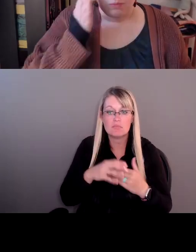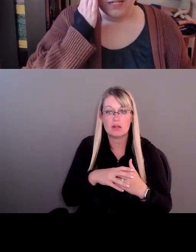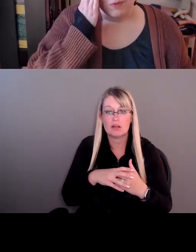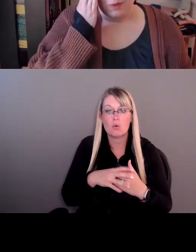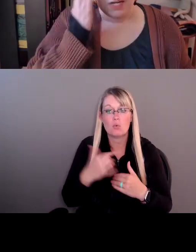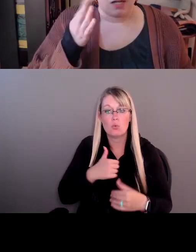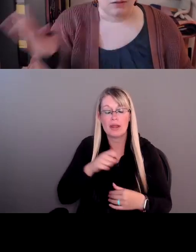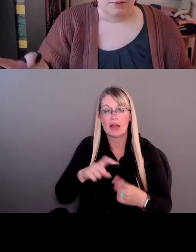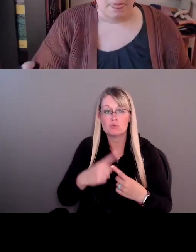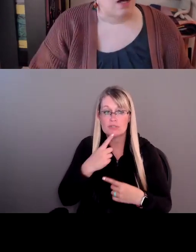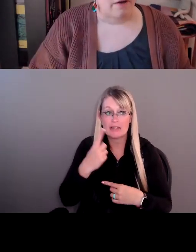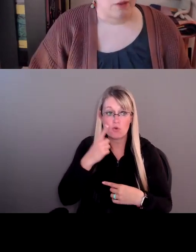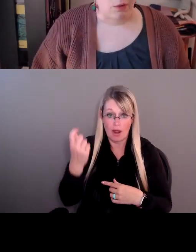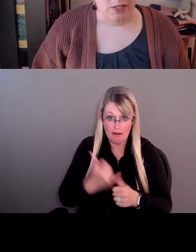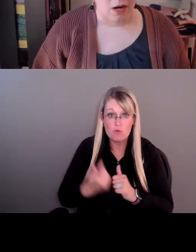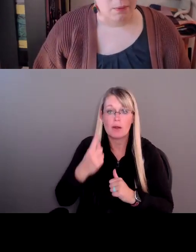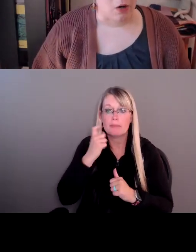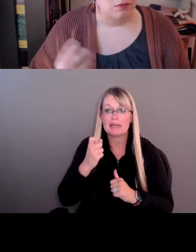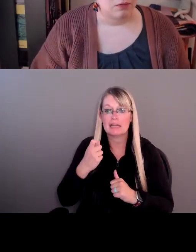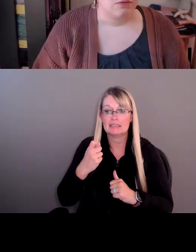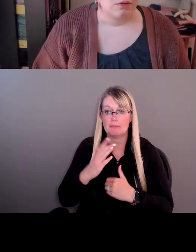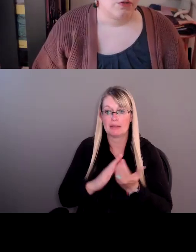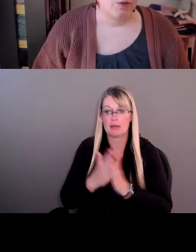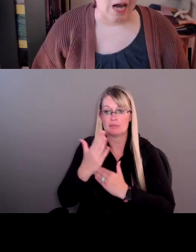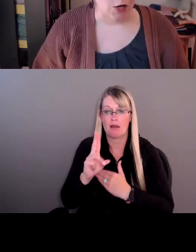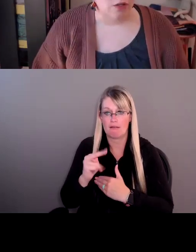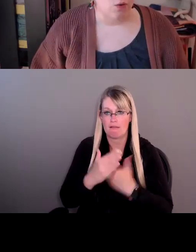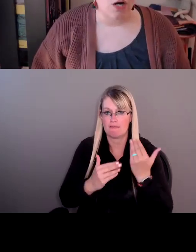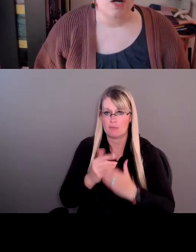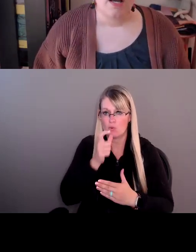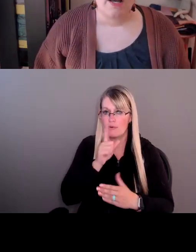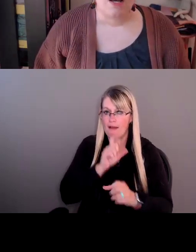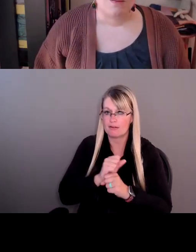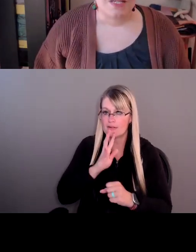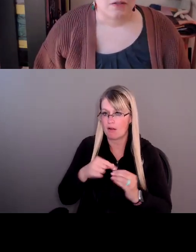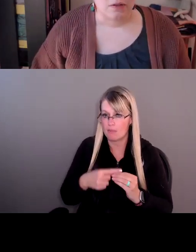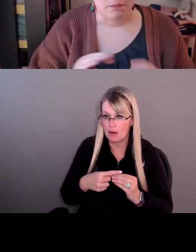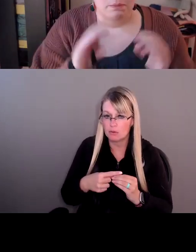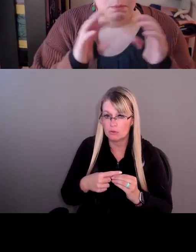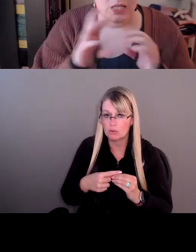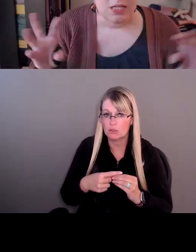because people get uncomfortable when we talk about who it is actually for is to really put this